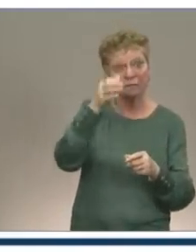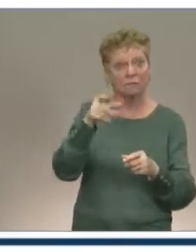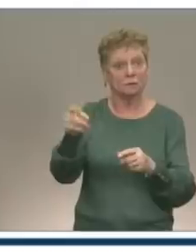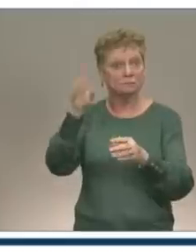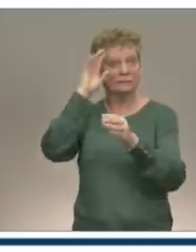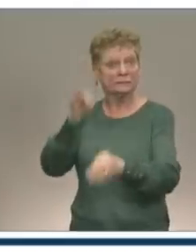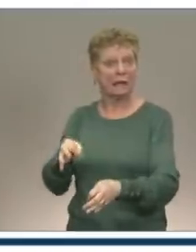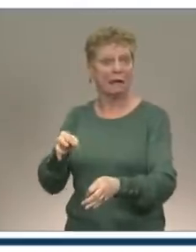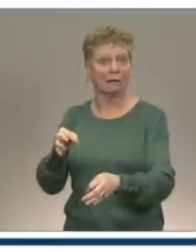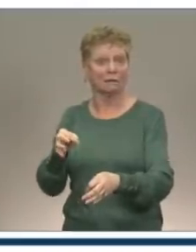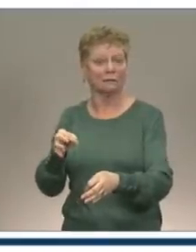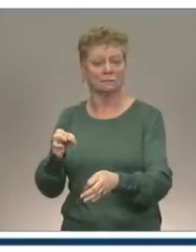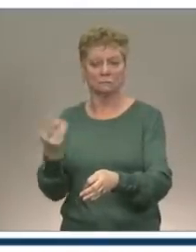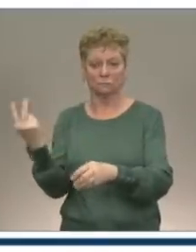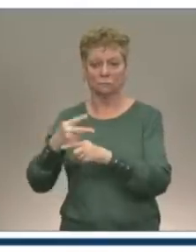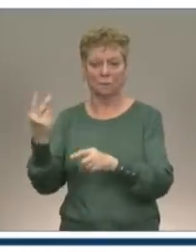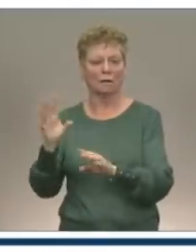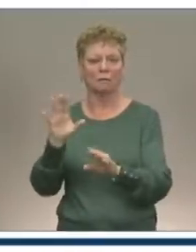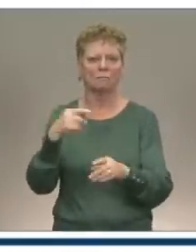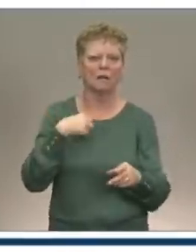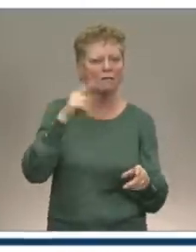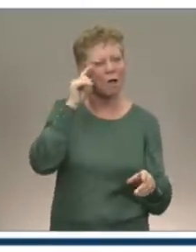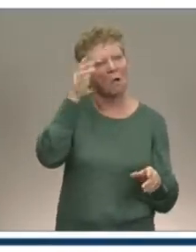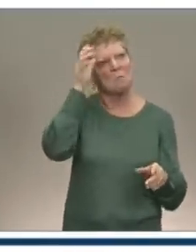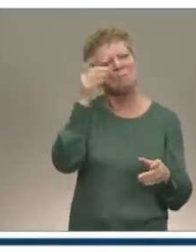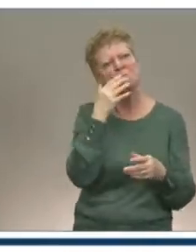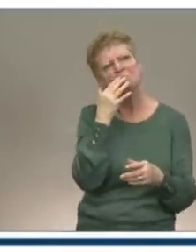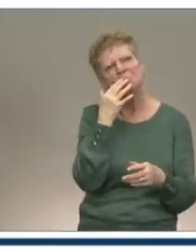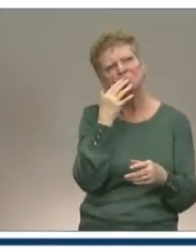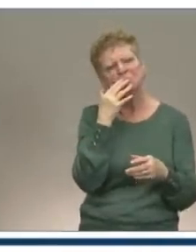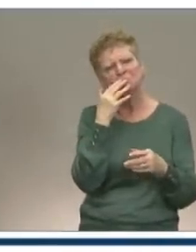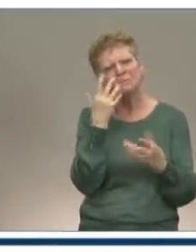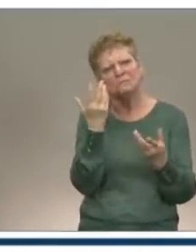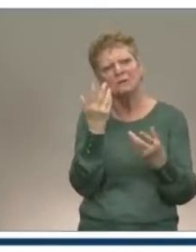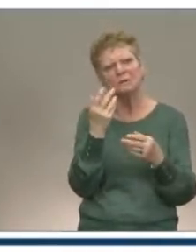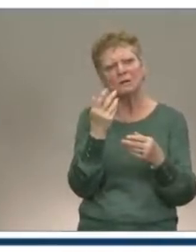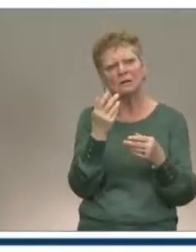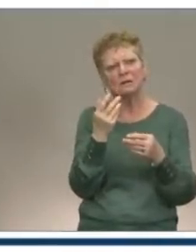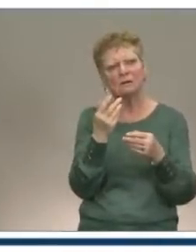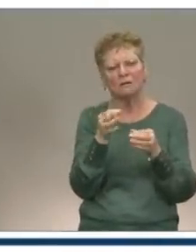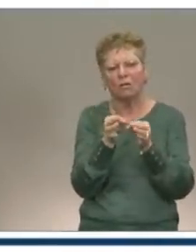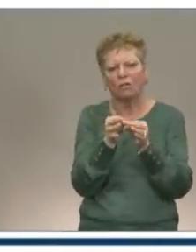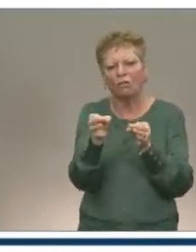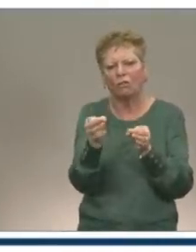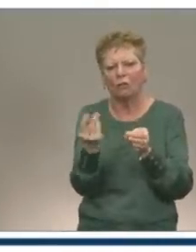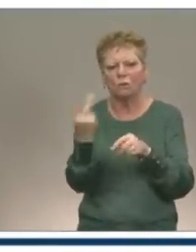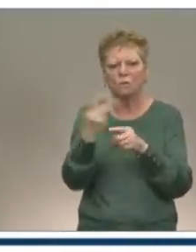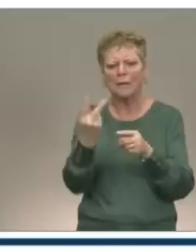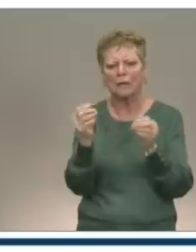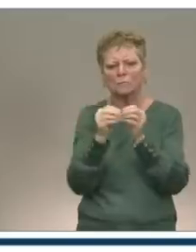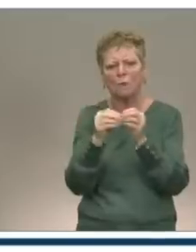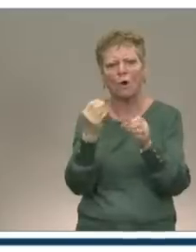but the concept of delaying opening of schools for a few days that allows us to see the impact